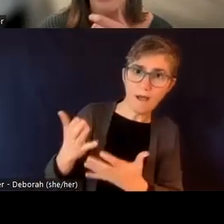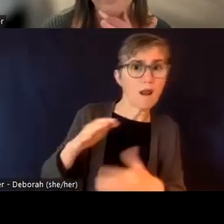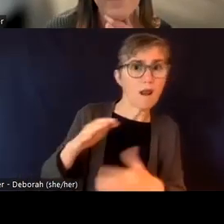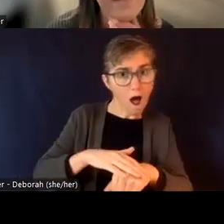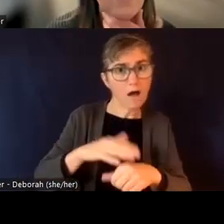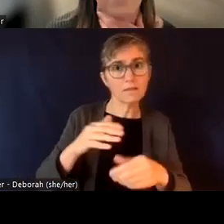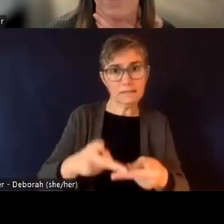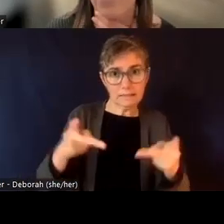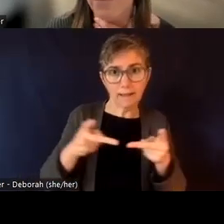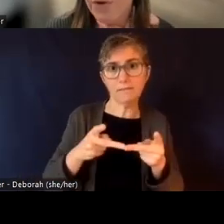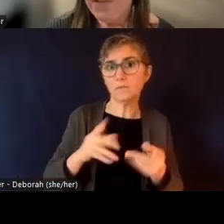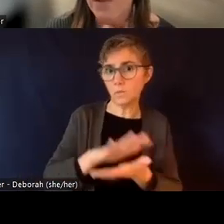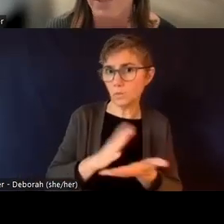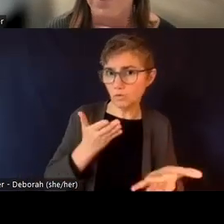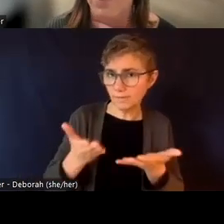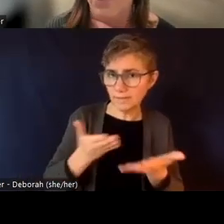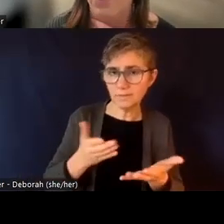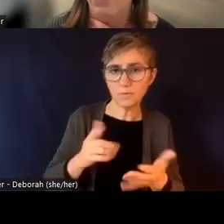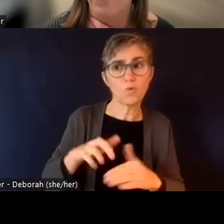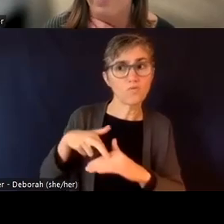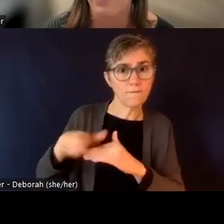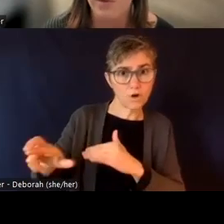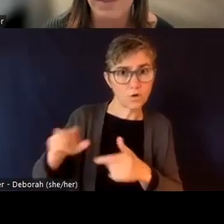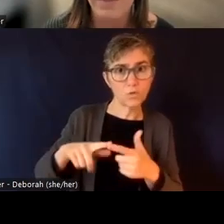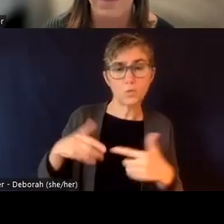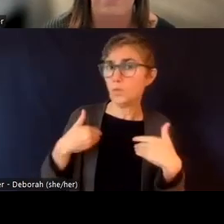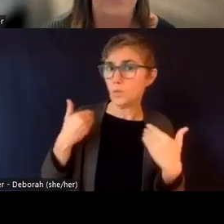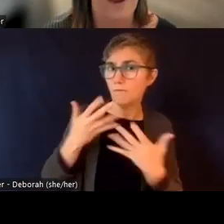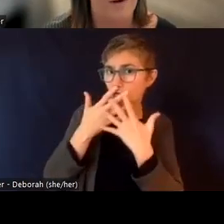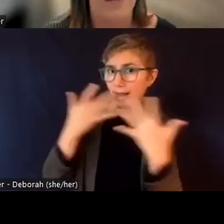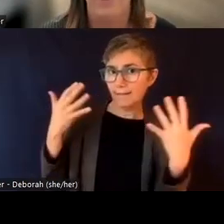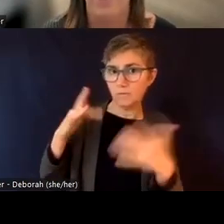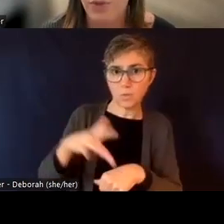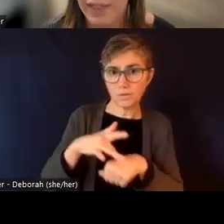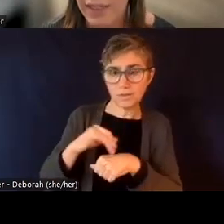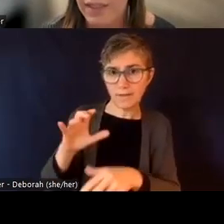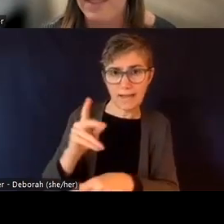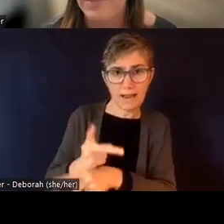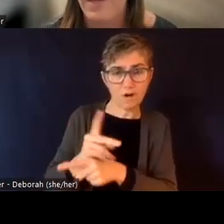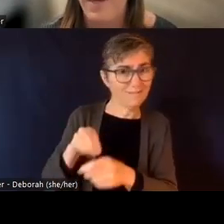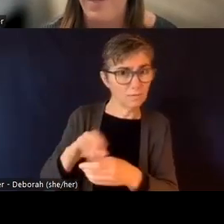services or by referring students to youth-friendly sources of care in the community